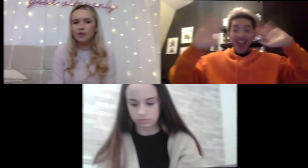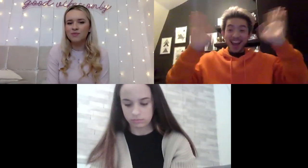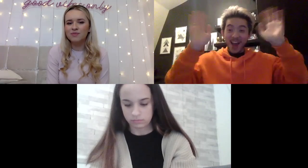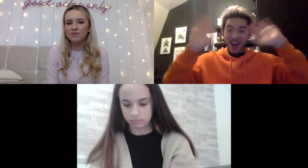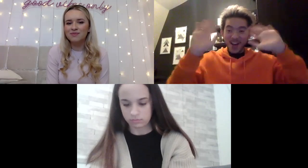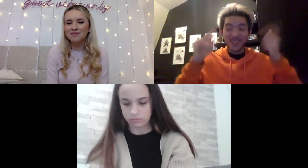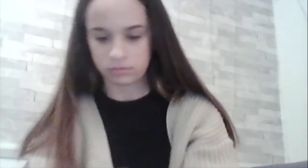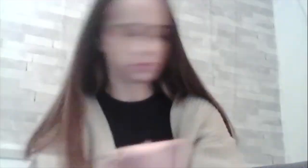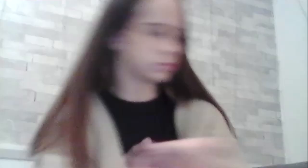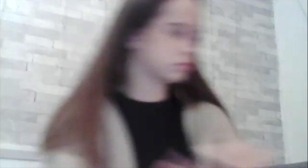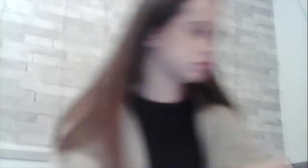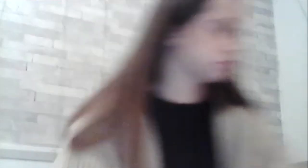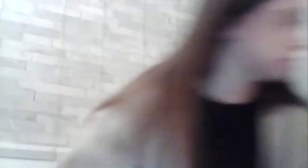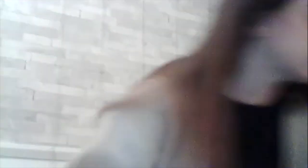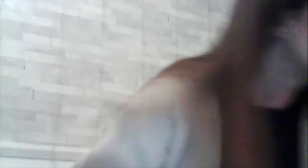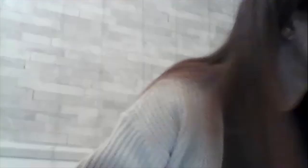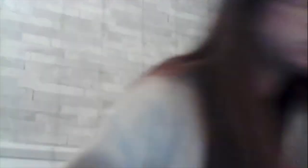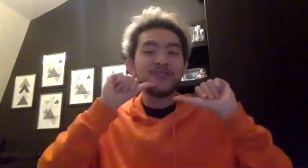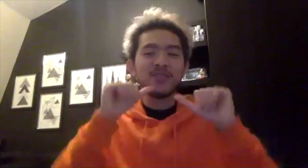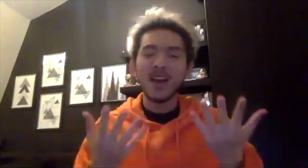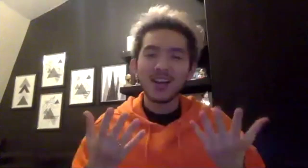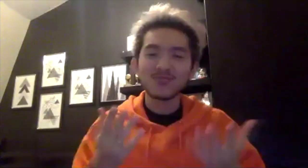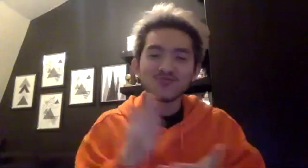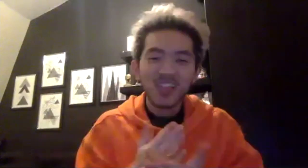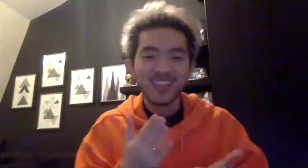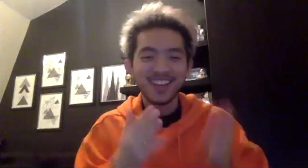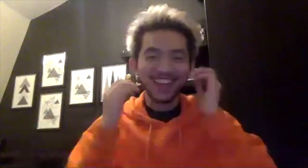B: Hello! I'm here with - B: Really?!